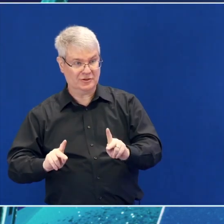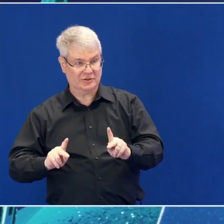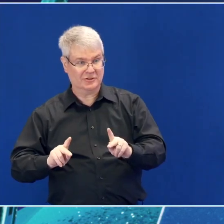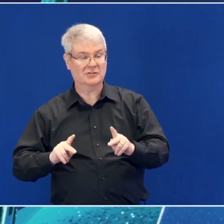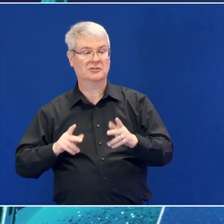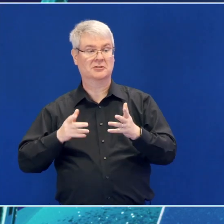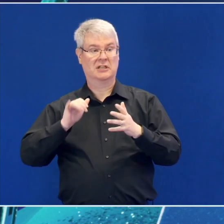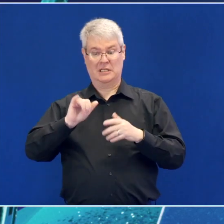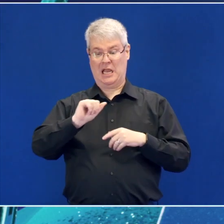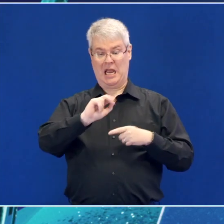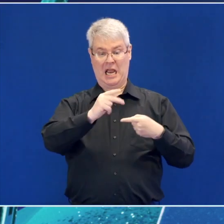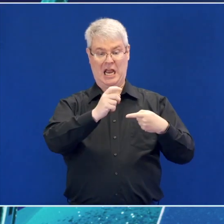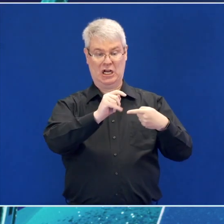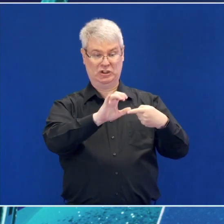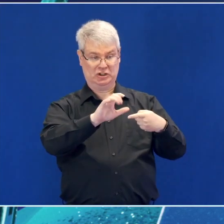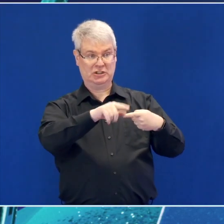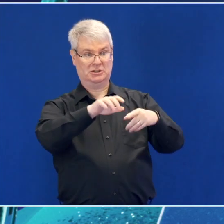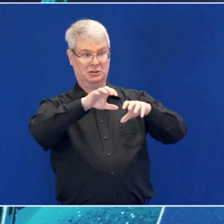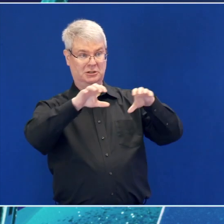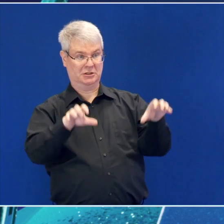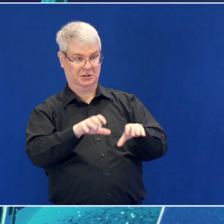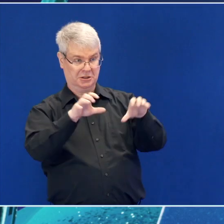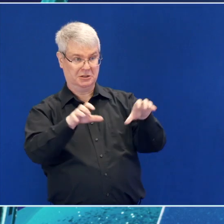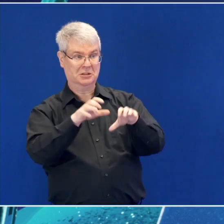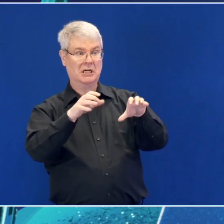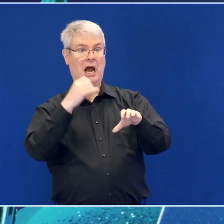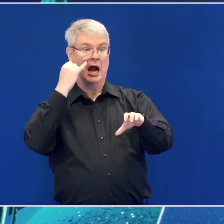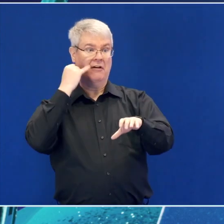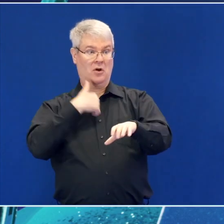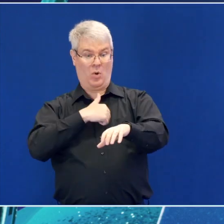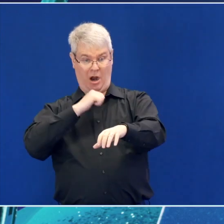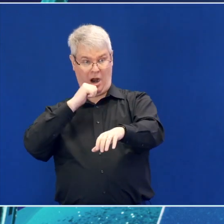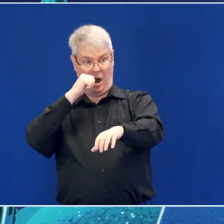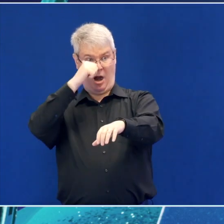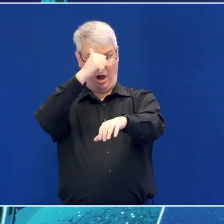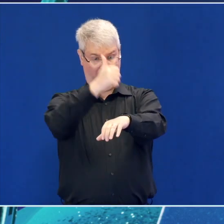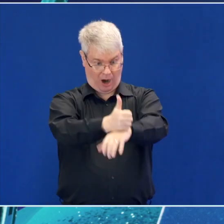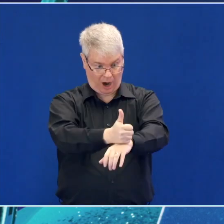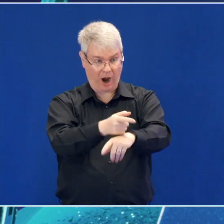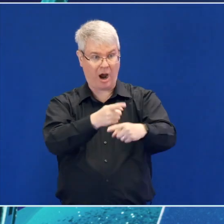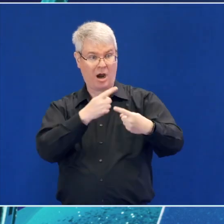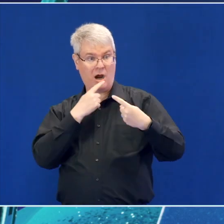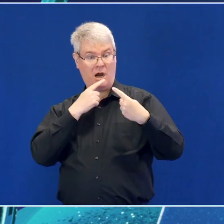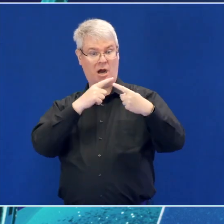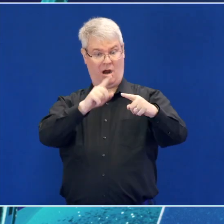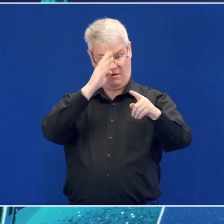And if you can do that, and do a good job at that, then we can really leverage the power of AI